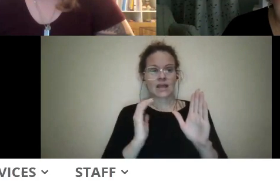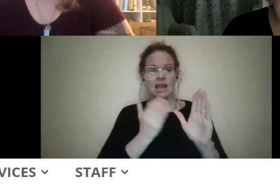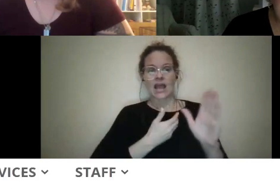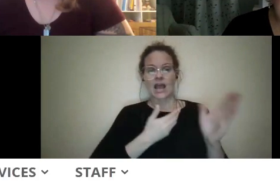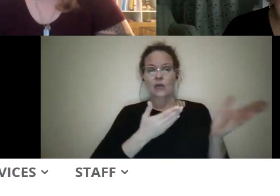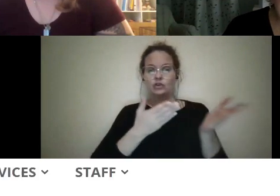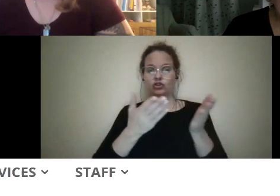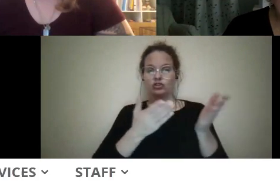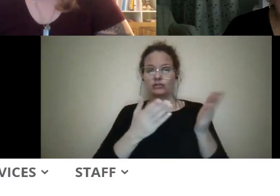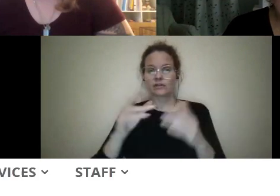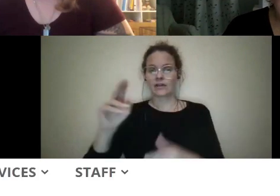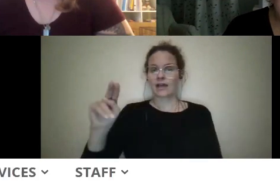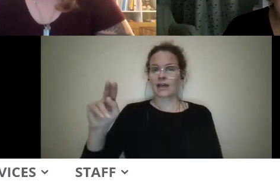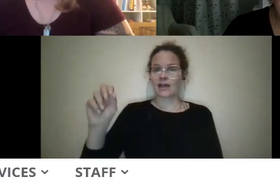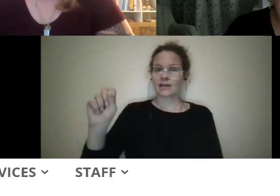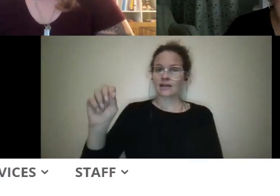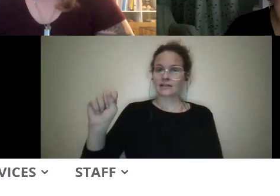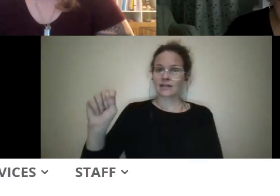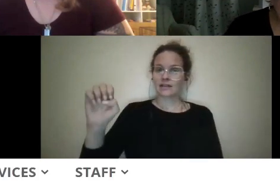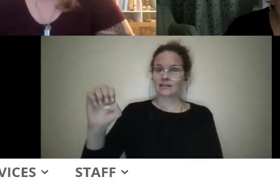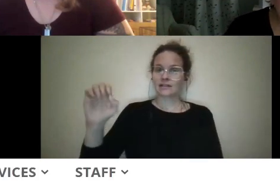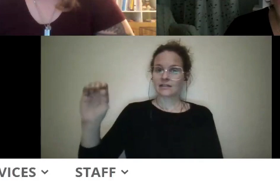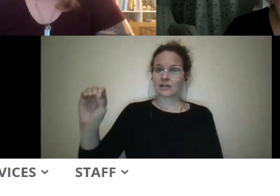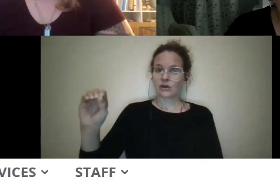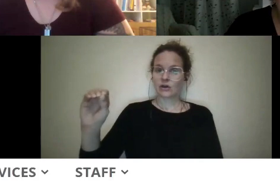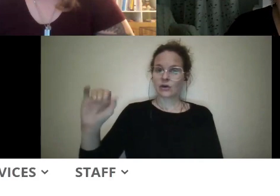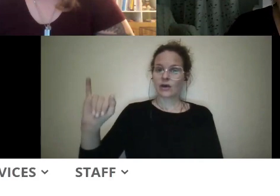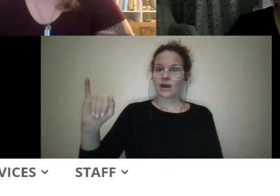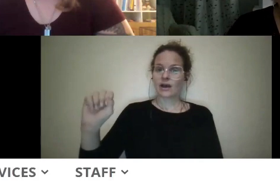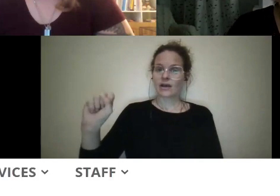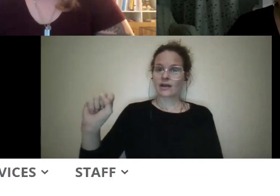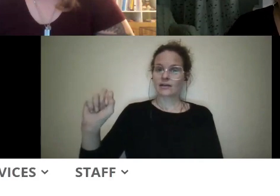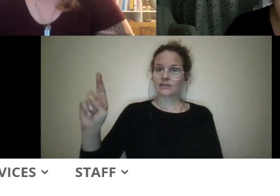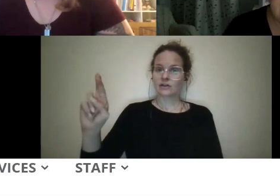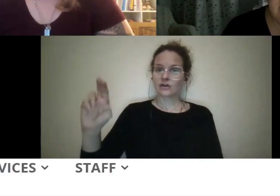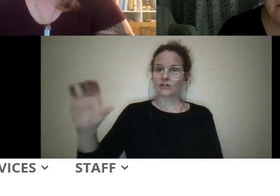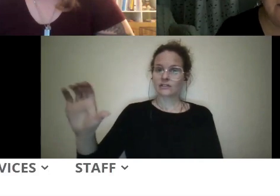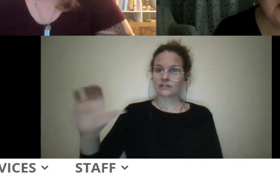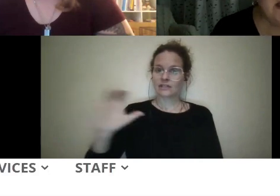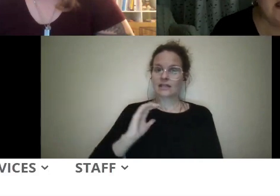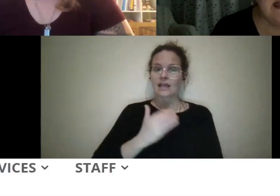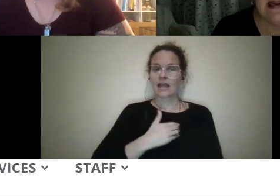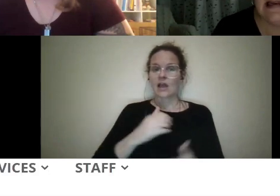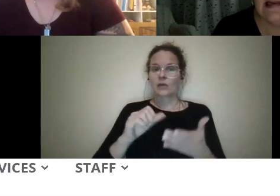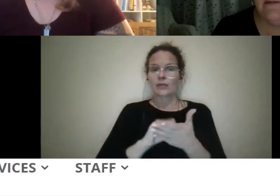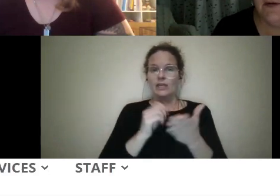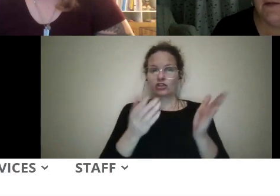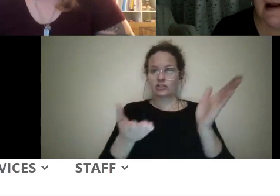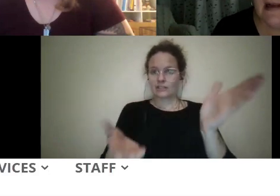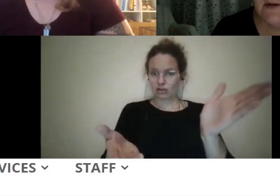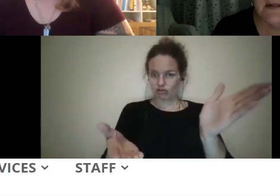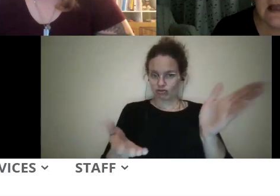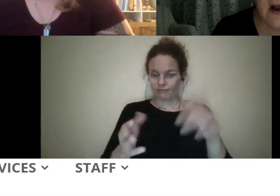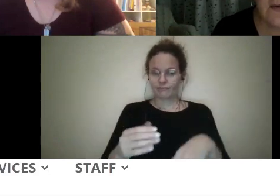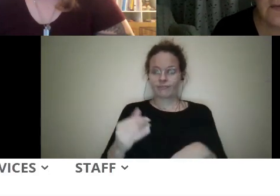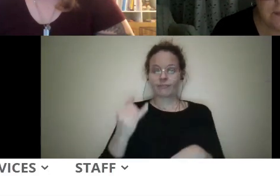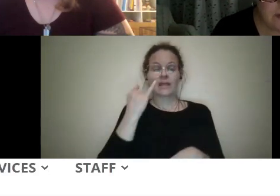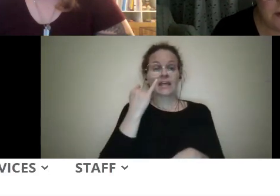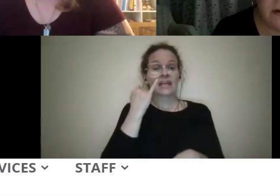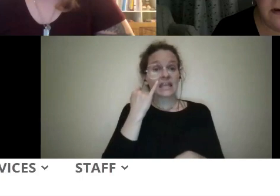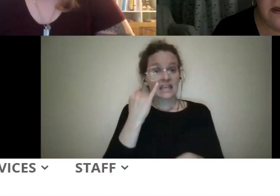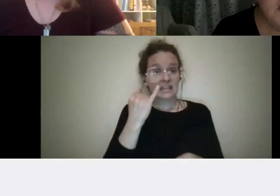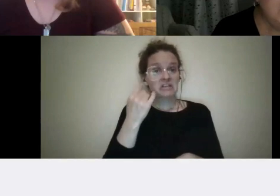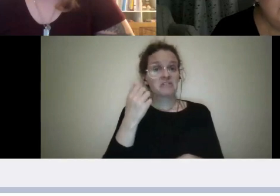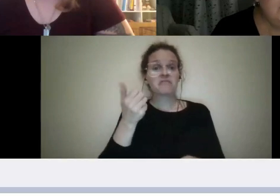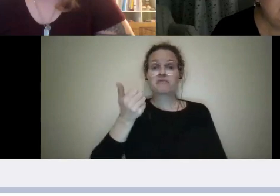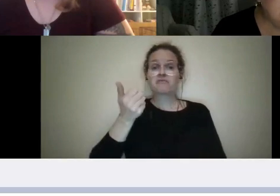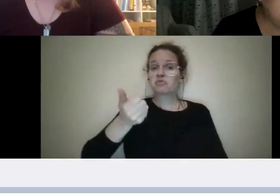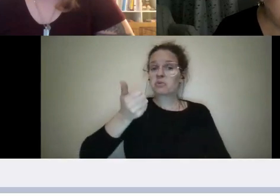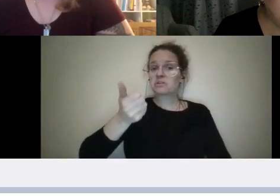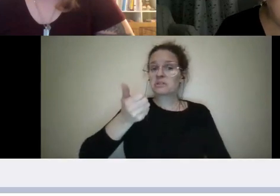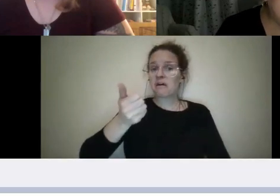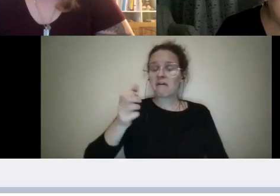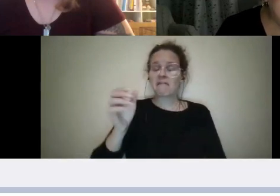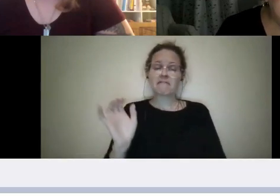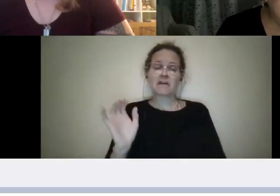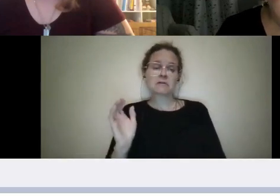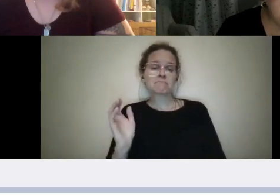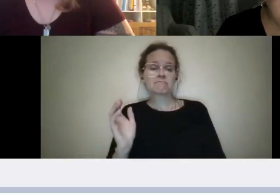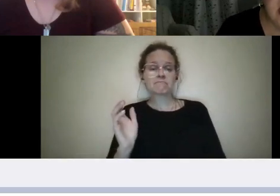it's "NSSEO, ISRC" and our page comes up here. And if you find yourself, we have a section with